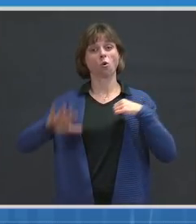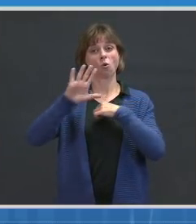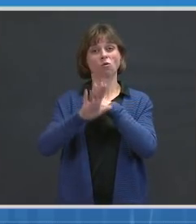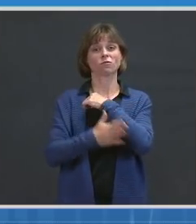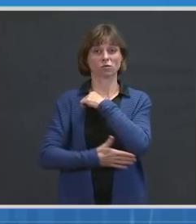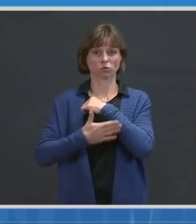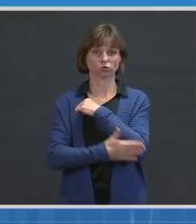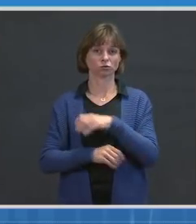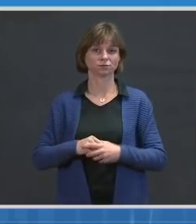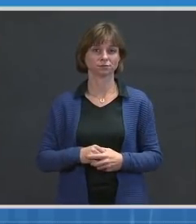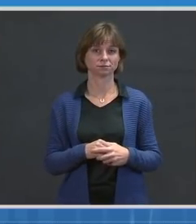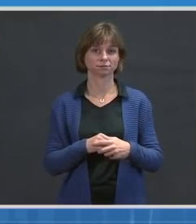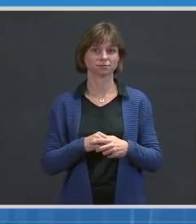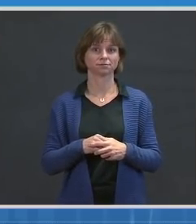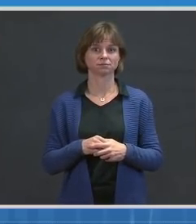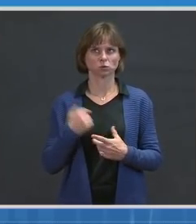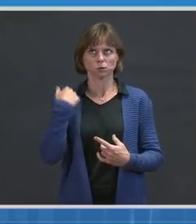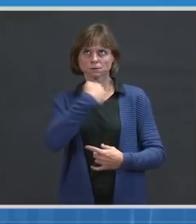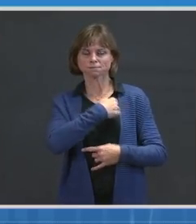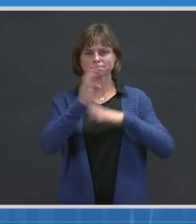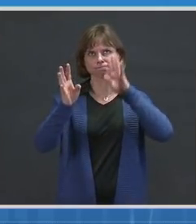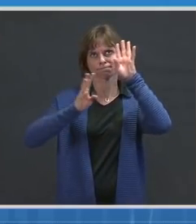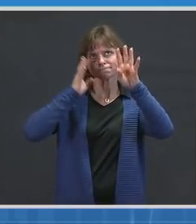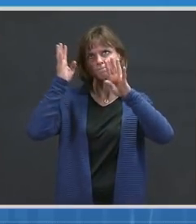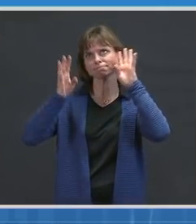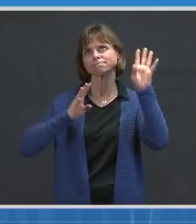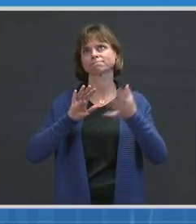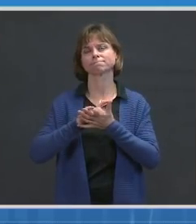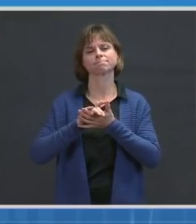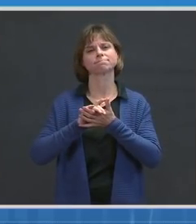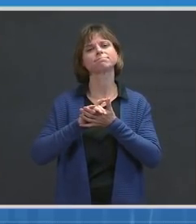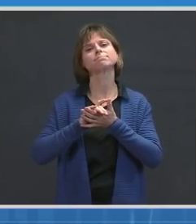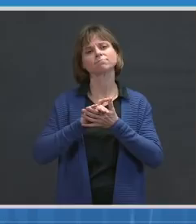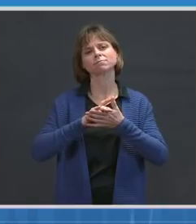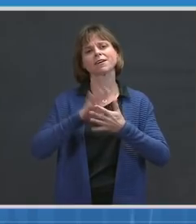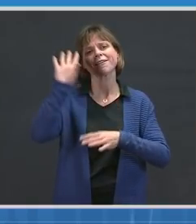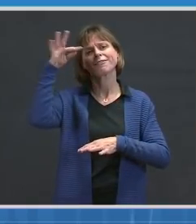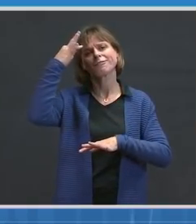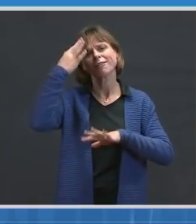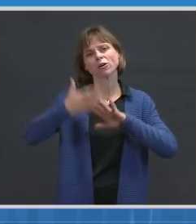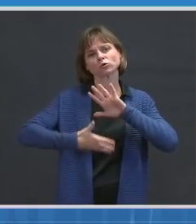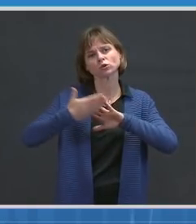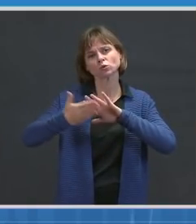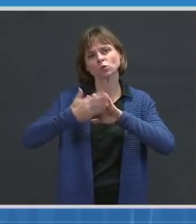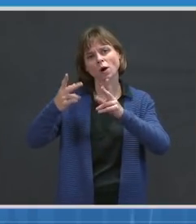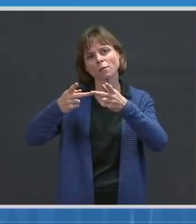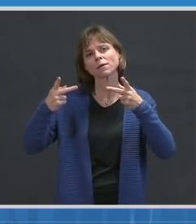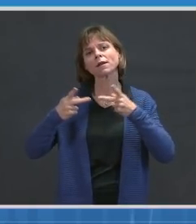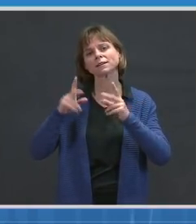And we're standing up innovative, high-volume, federally run sites that can give over 30,000 shots a week.